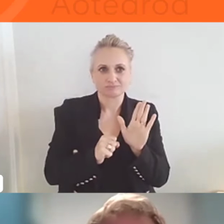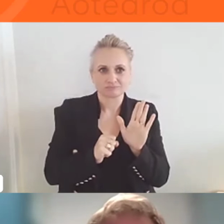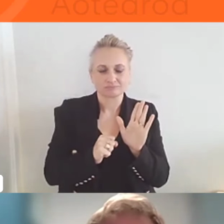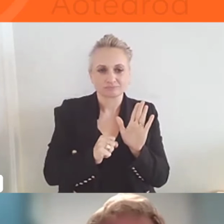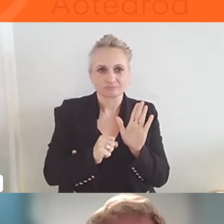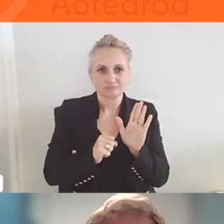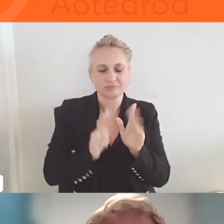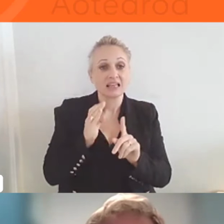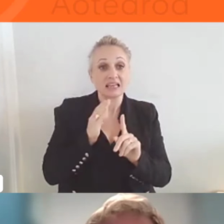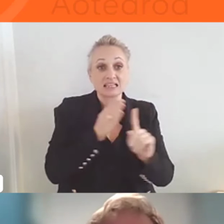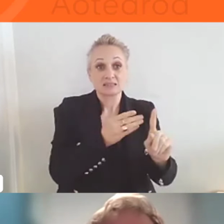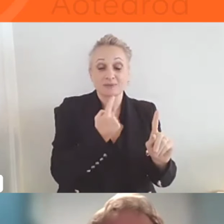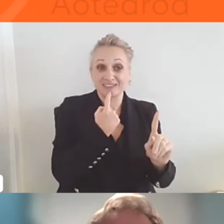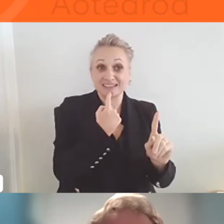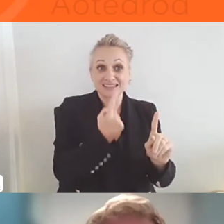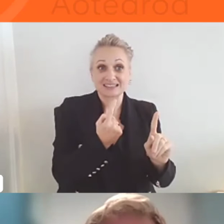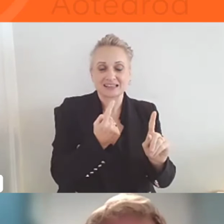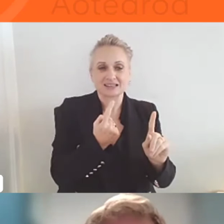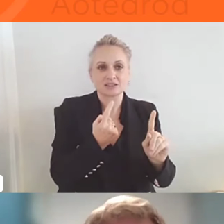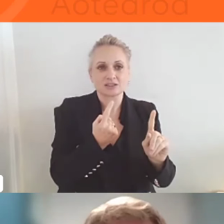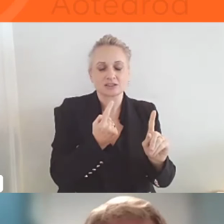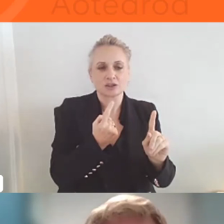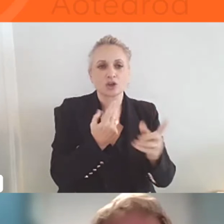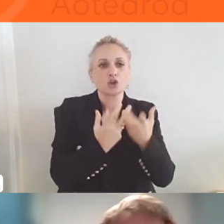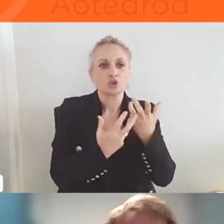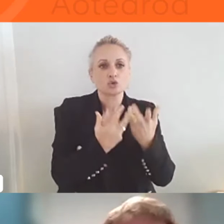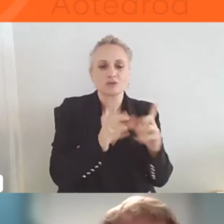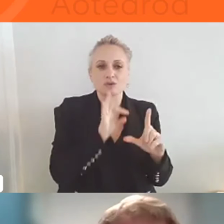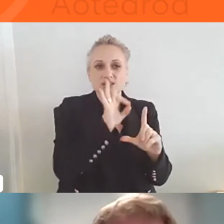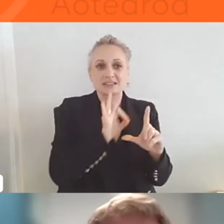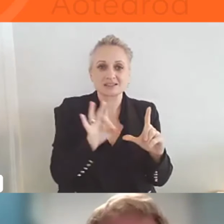design is an outcome of sustainable transport, sorry, a supporting